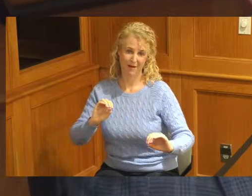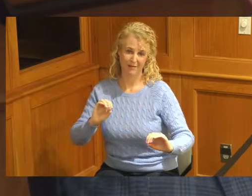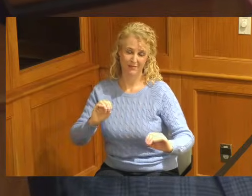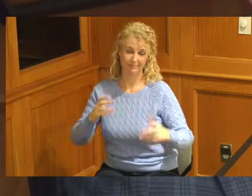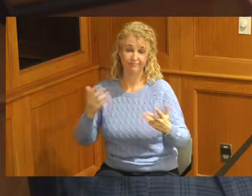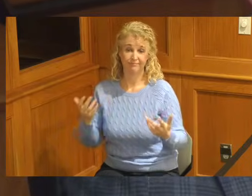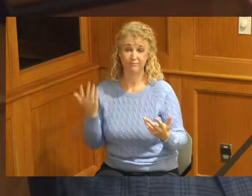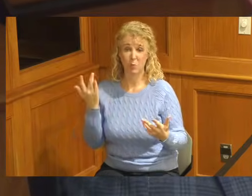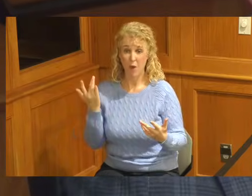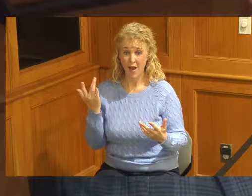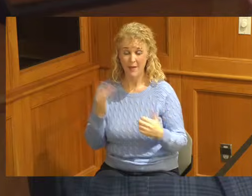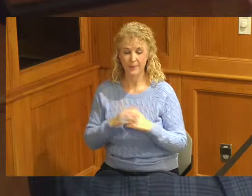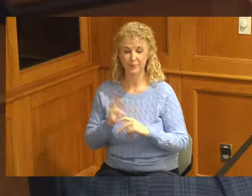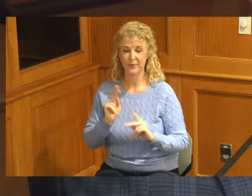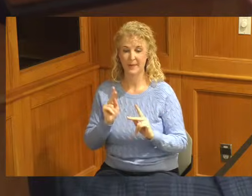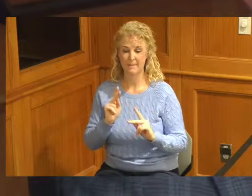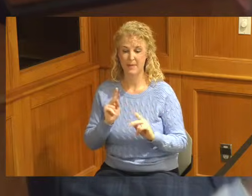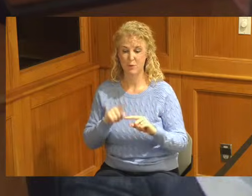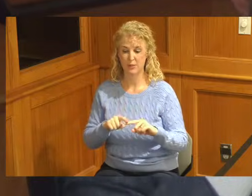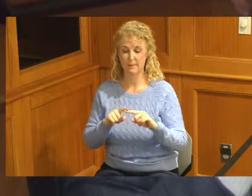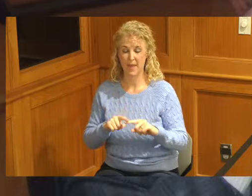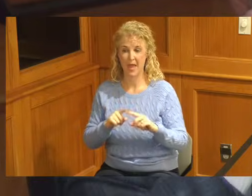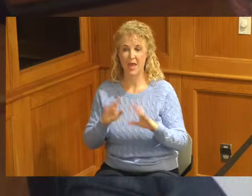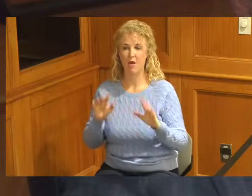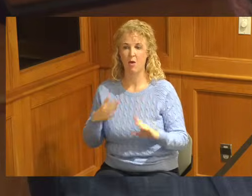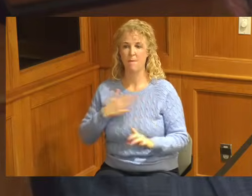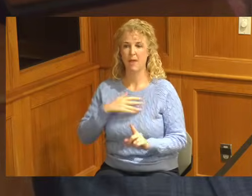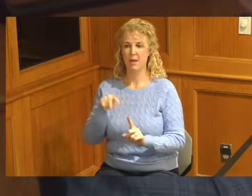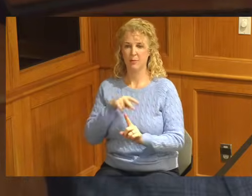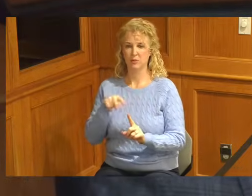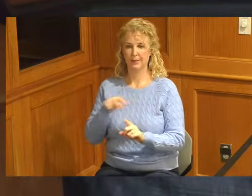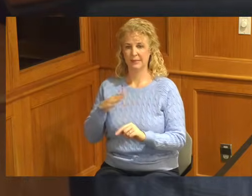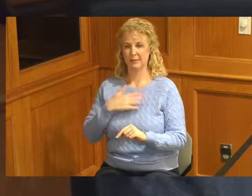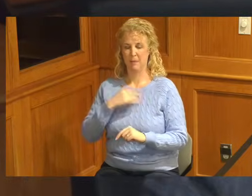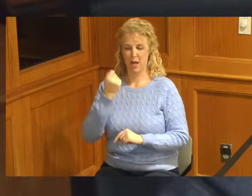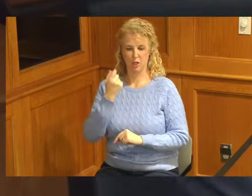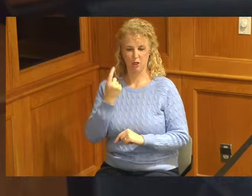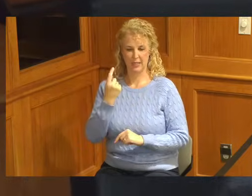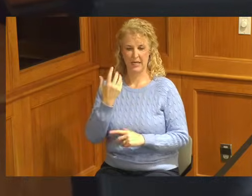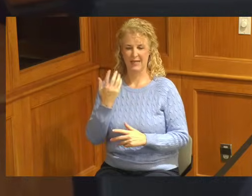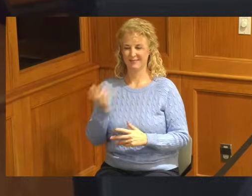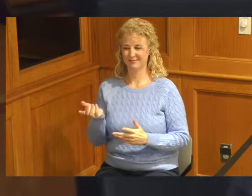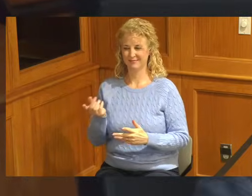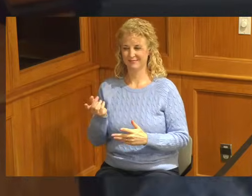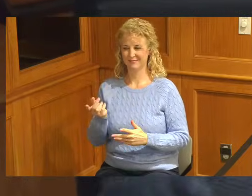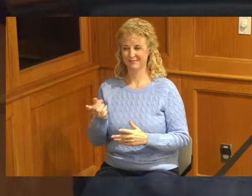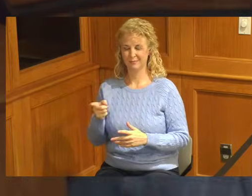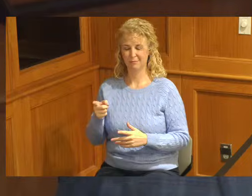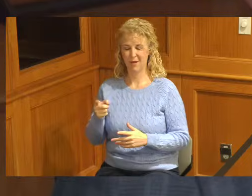because people rely on perceptions that may be old and outdated because they haven't seen the